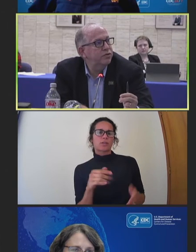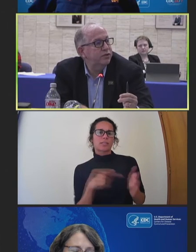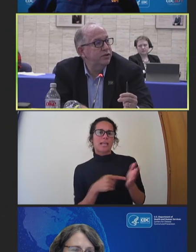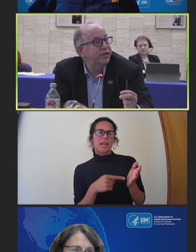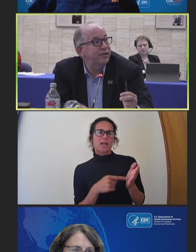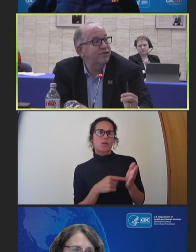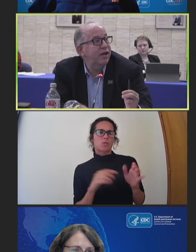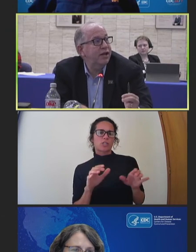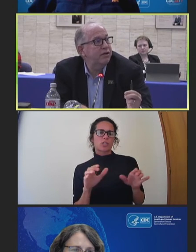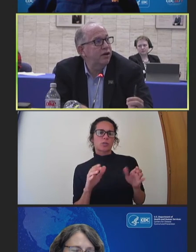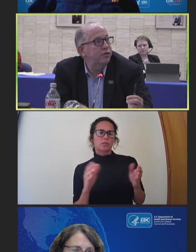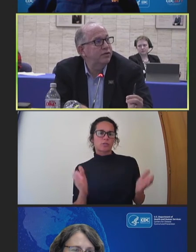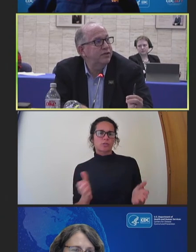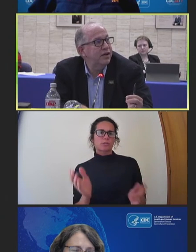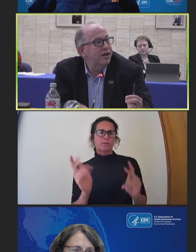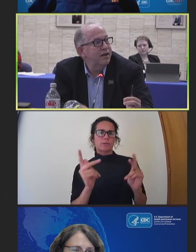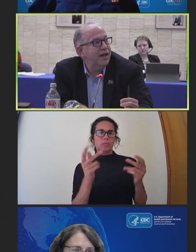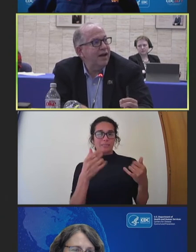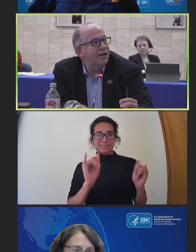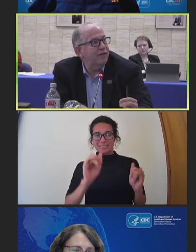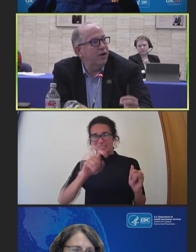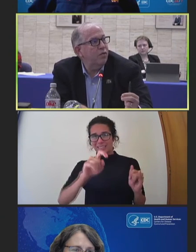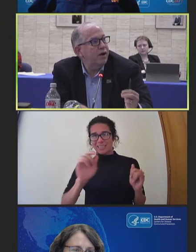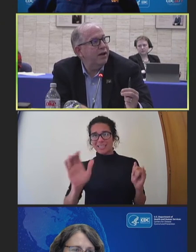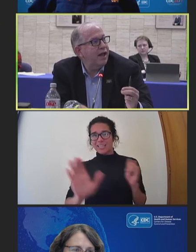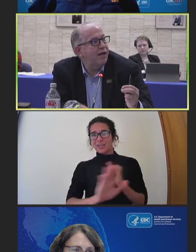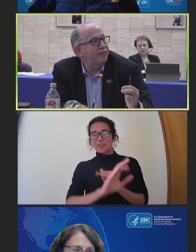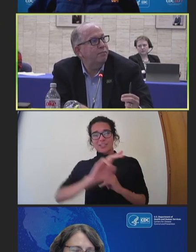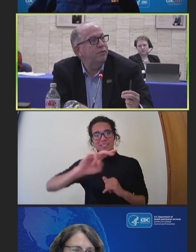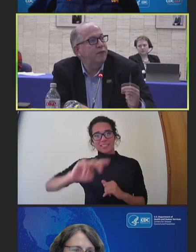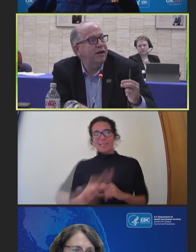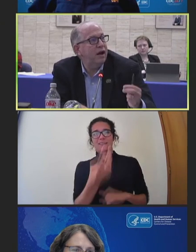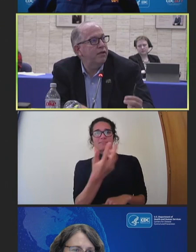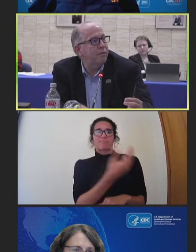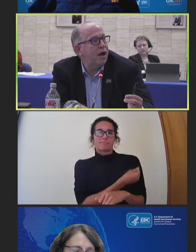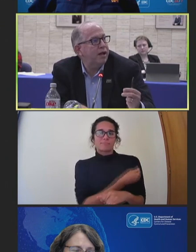still need their second dose, that if they don't want to have to put money out of their pocket or